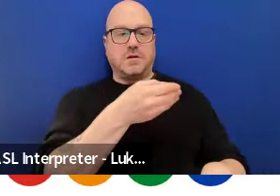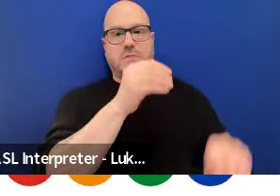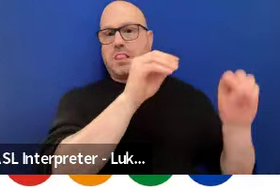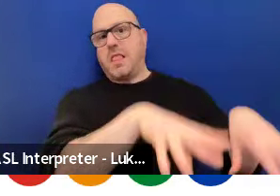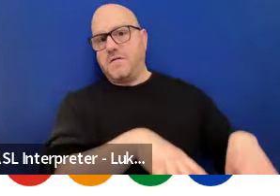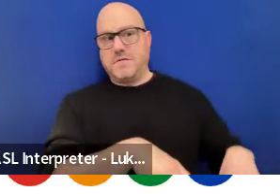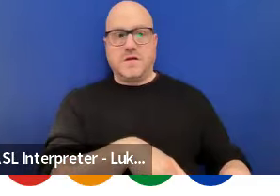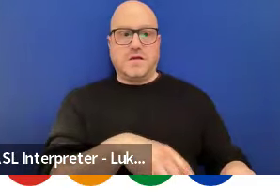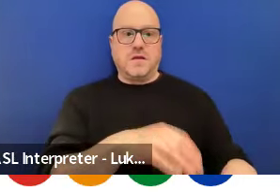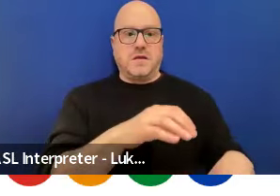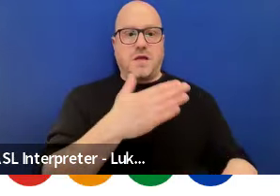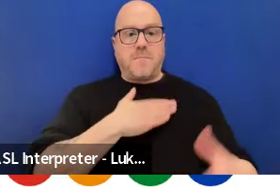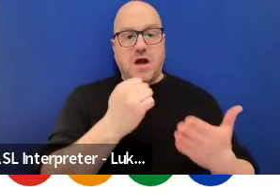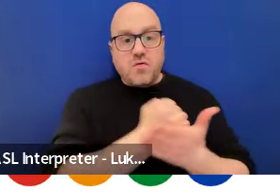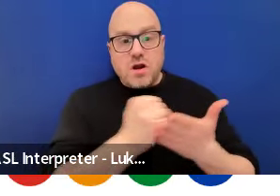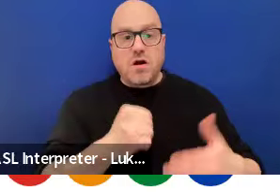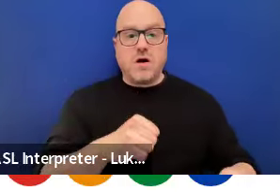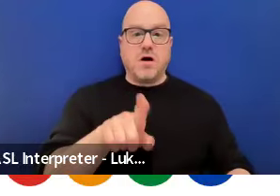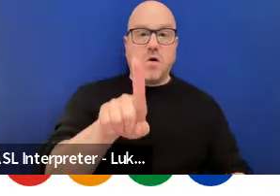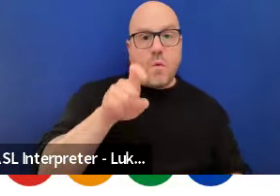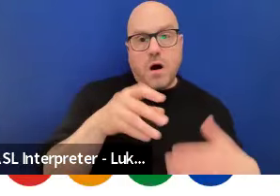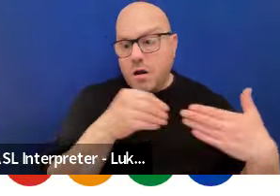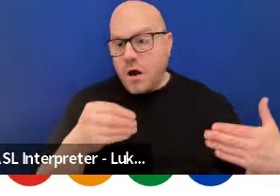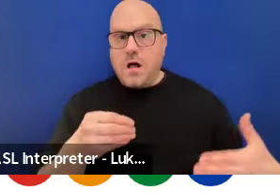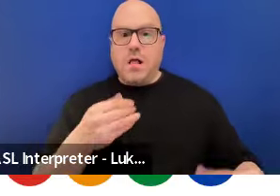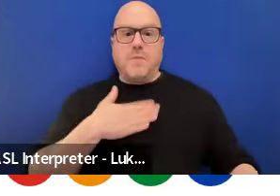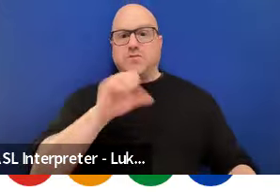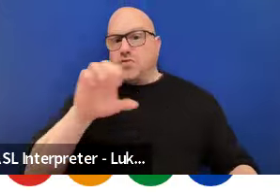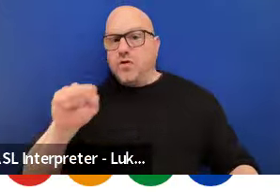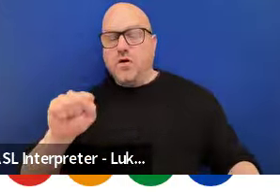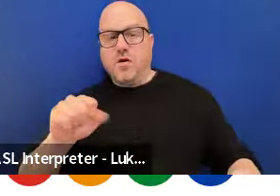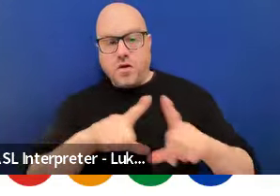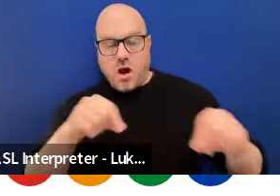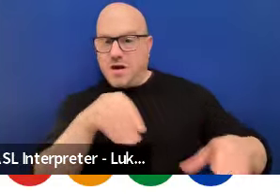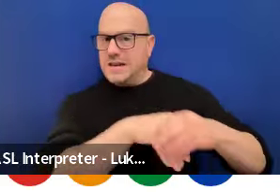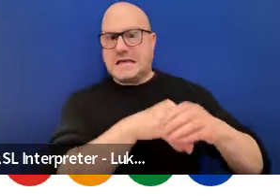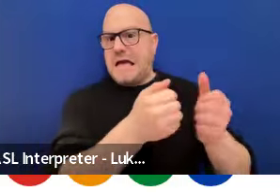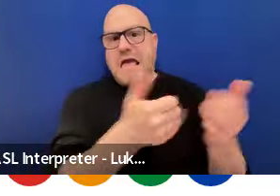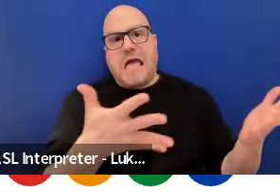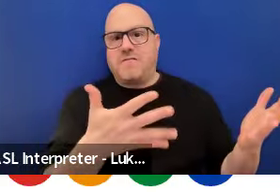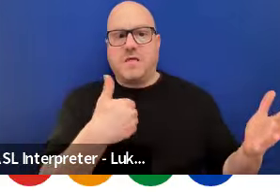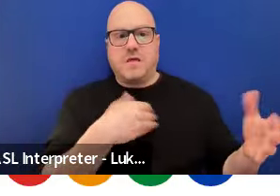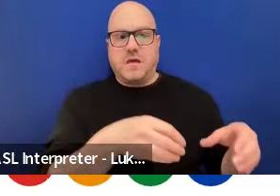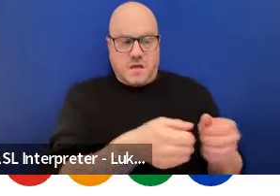I DIDN'T SEE IT. THERE WAS $100 IN CASH. CREDIT CARDS, MY SOCIAL SECURITY